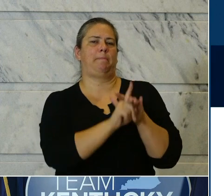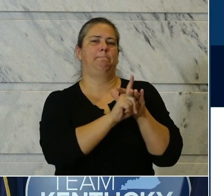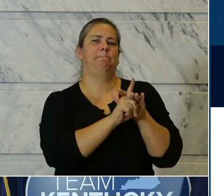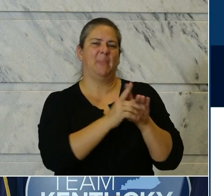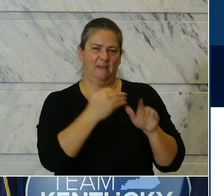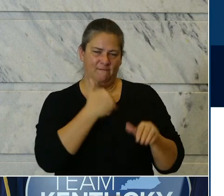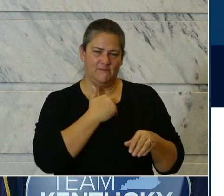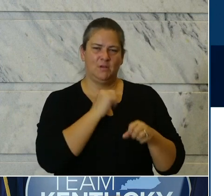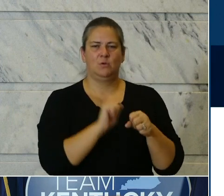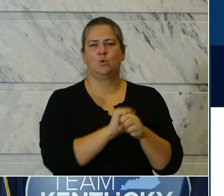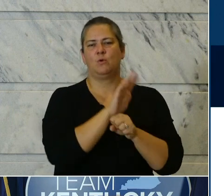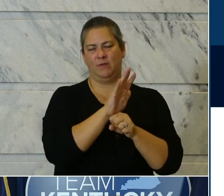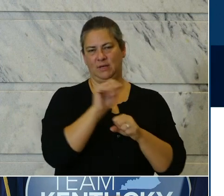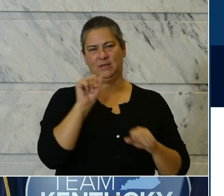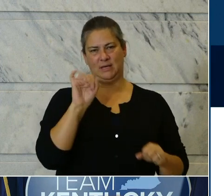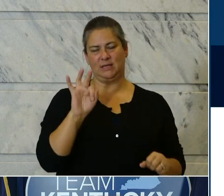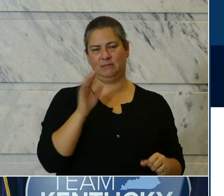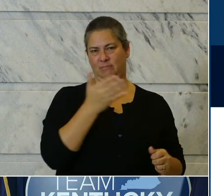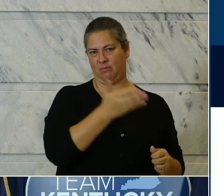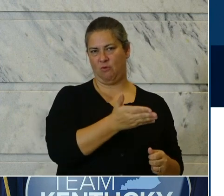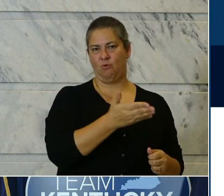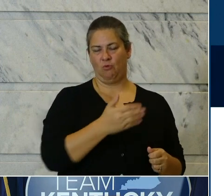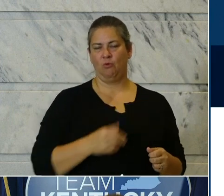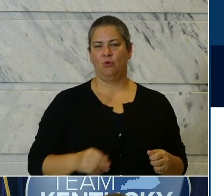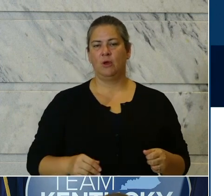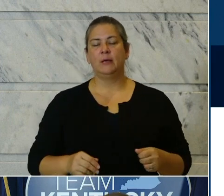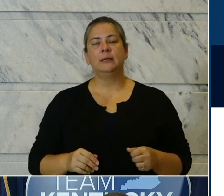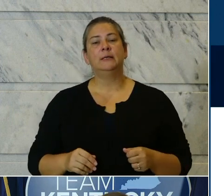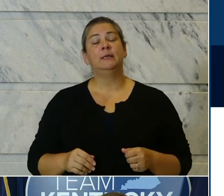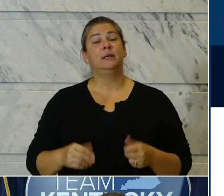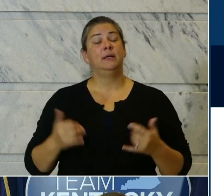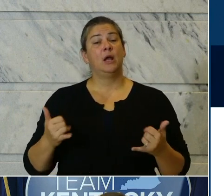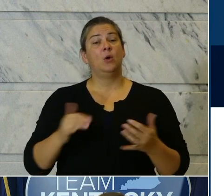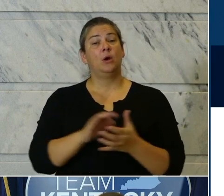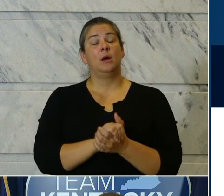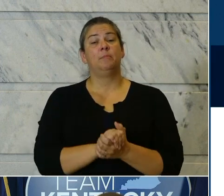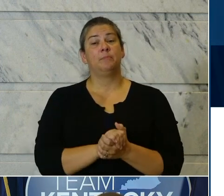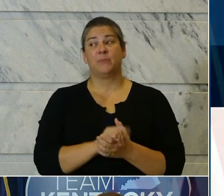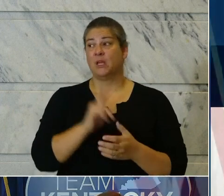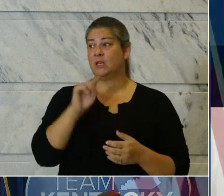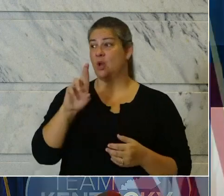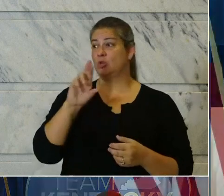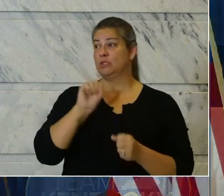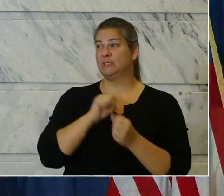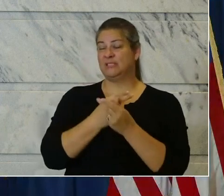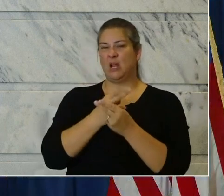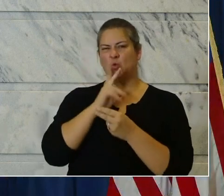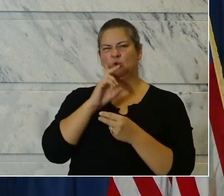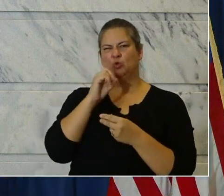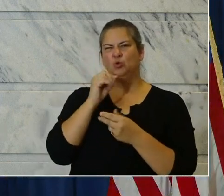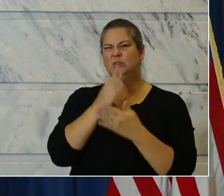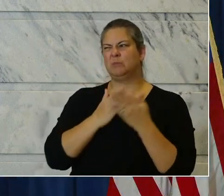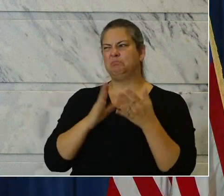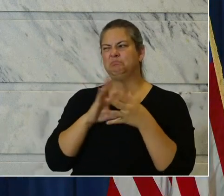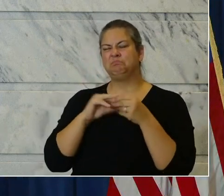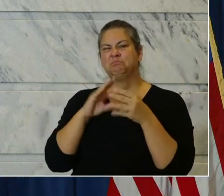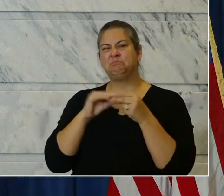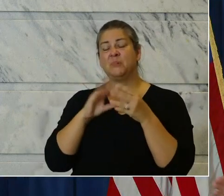LEAST FIFTEEN NEW SCHOOLS WITH ONE CASE. ASSOCIATED WITH. ALL